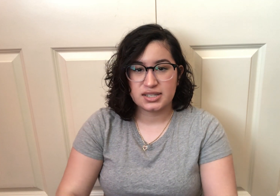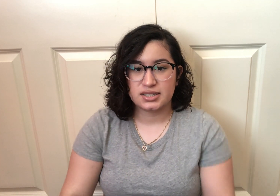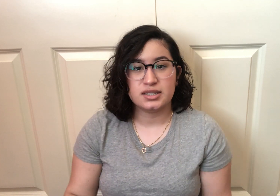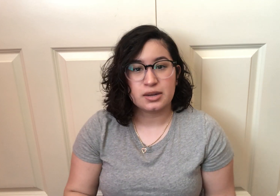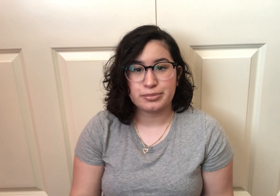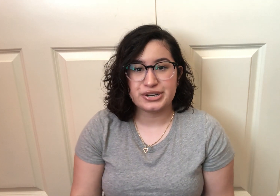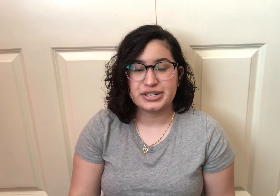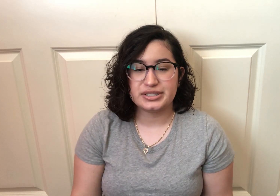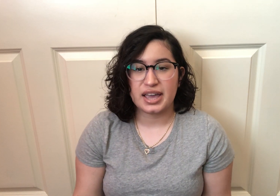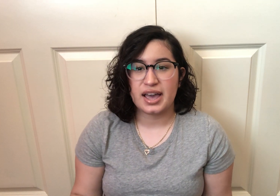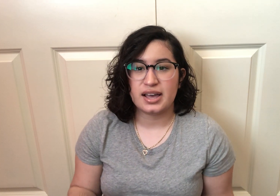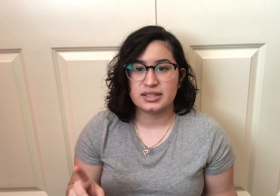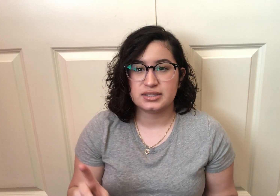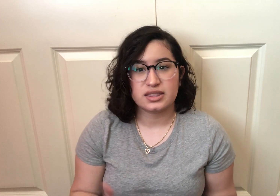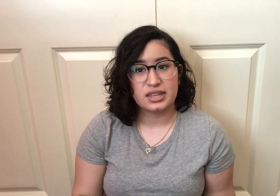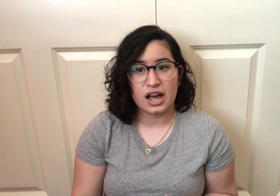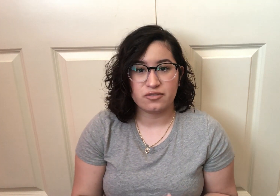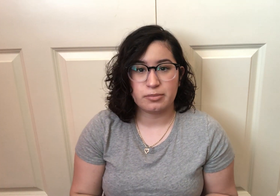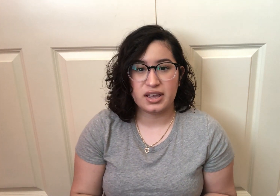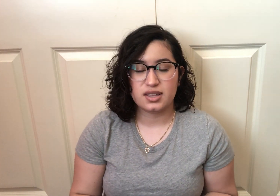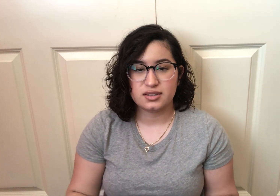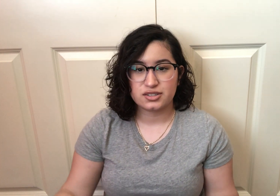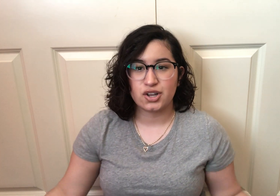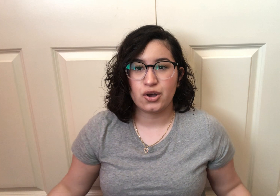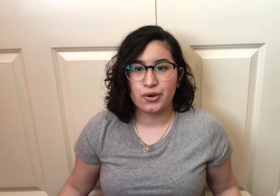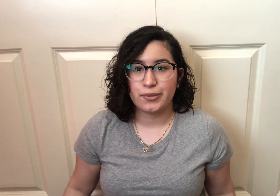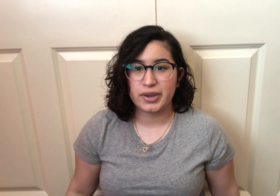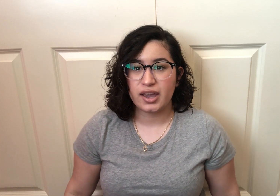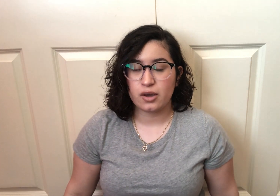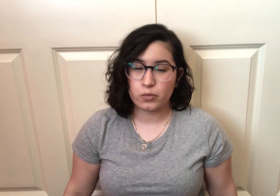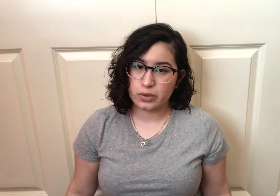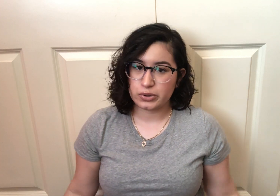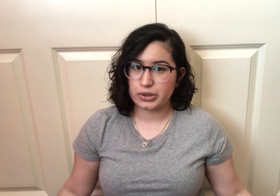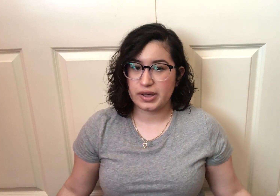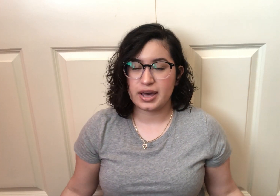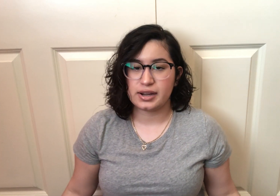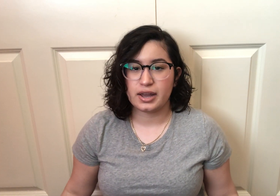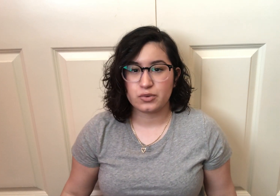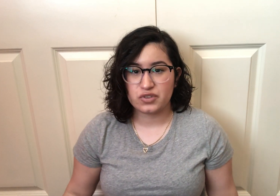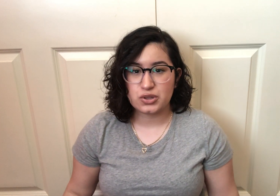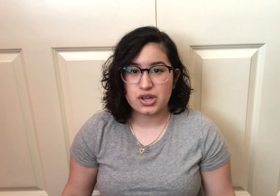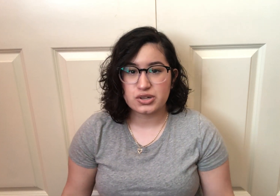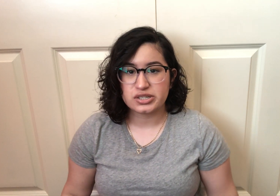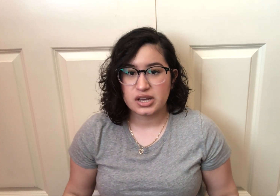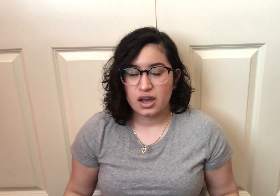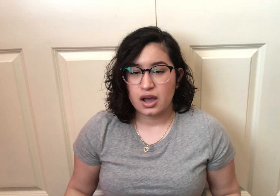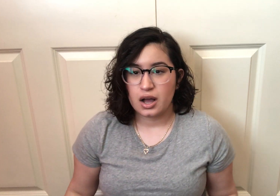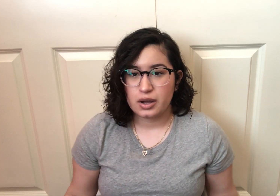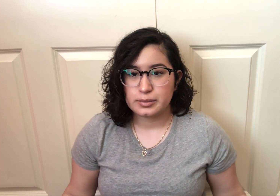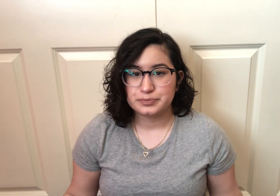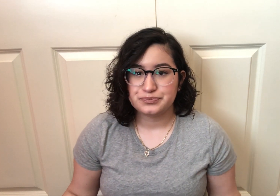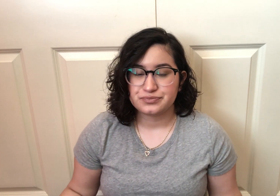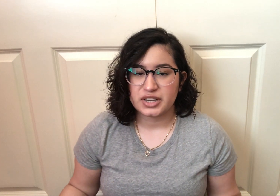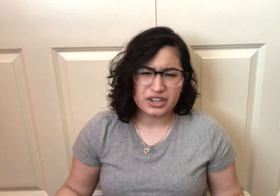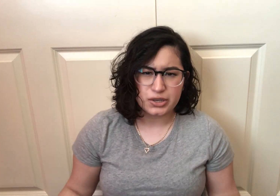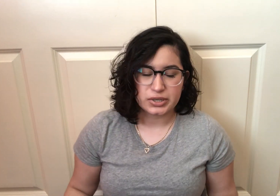numbers and the alphabet, so we we will go ahead and review those fairly quickly